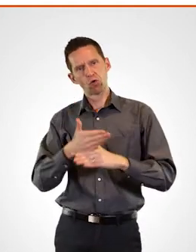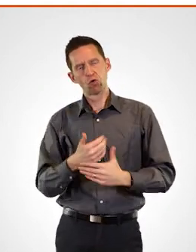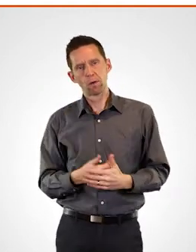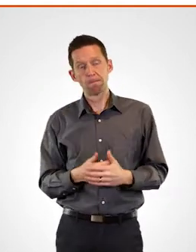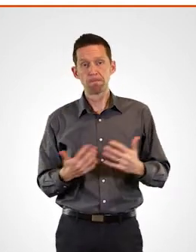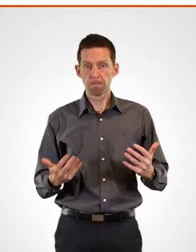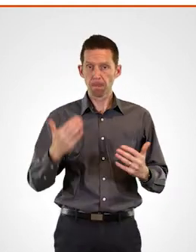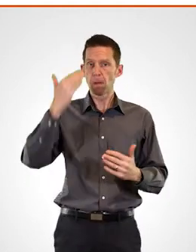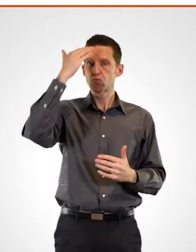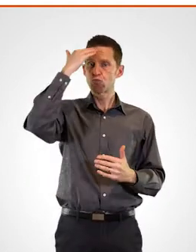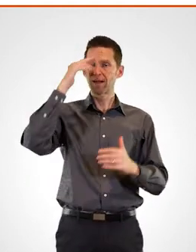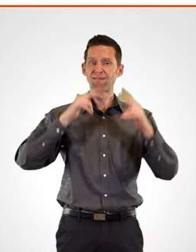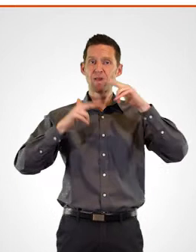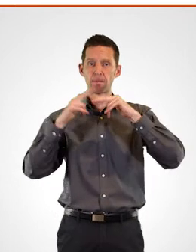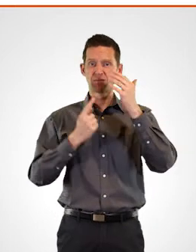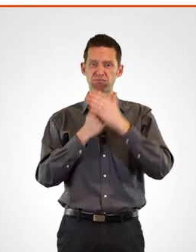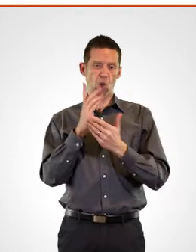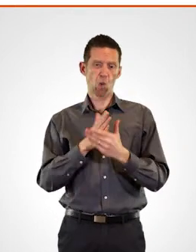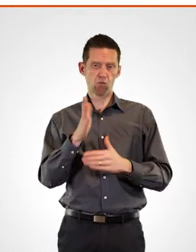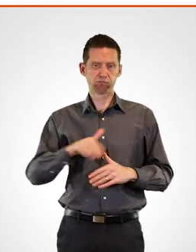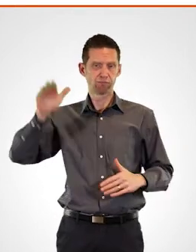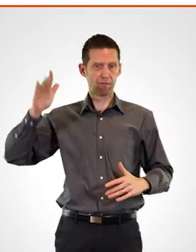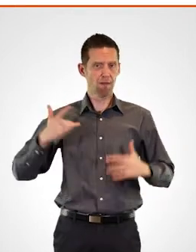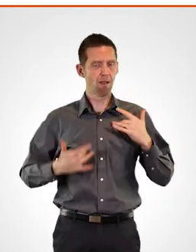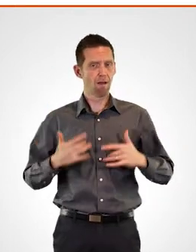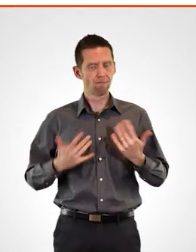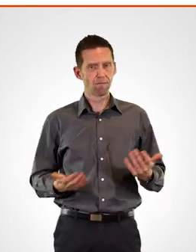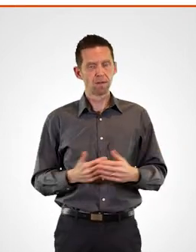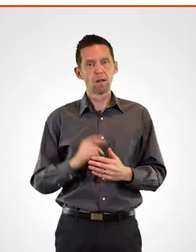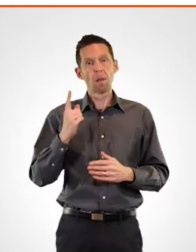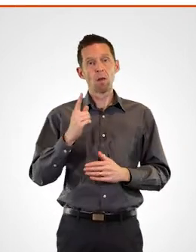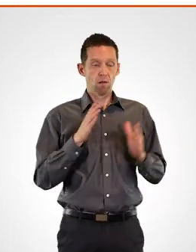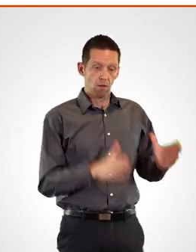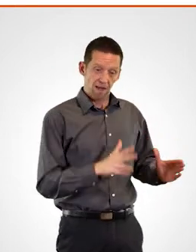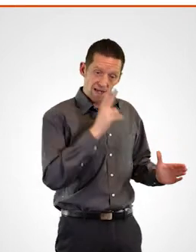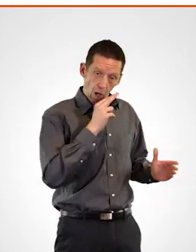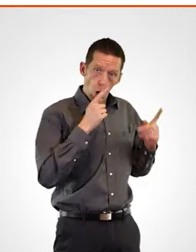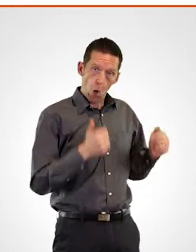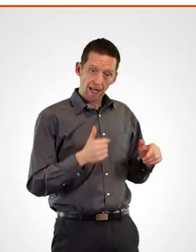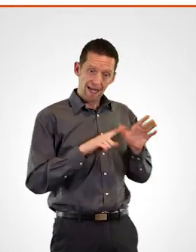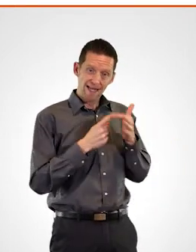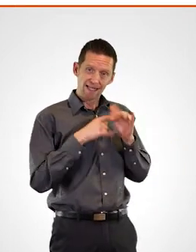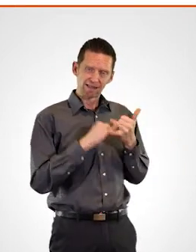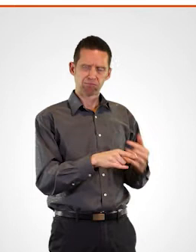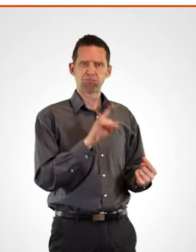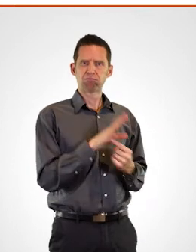Brain development, as I said earlier, continues throughout life, but the early years are the most active period